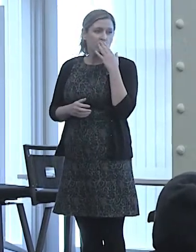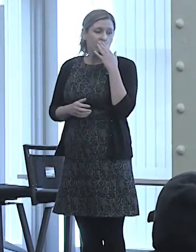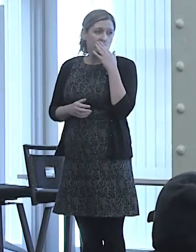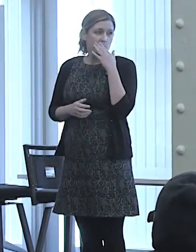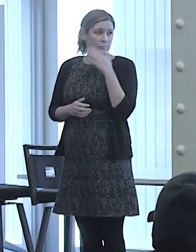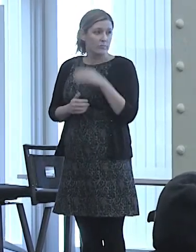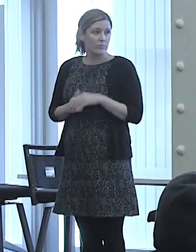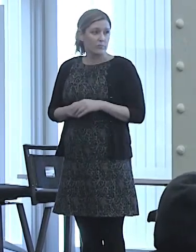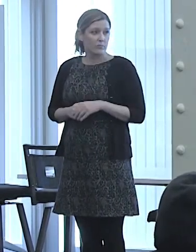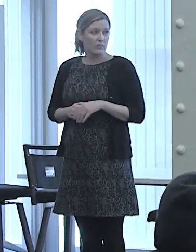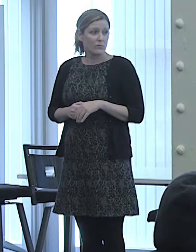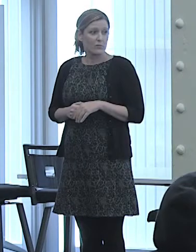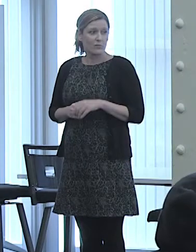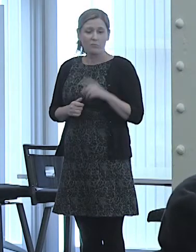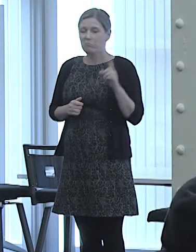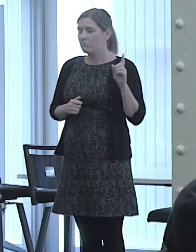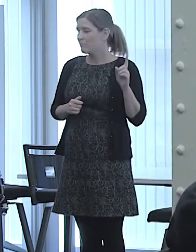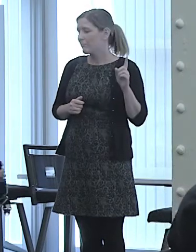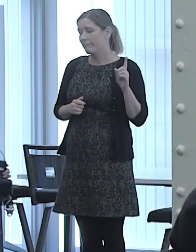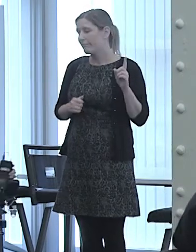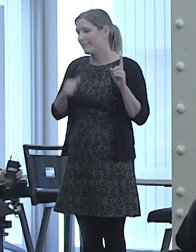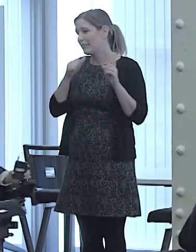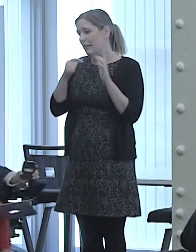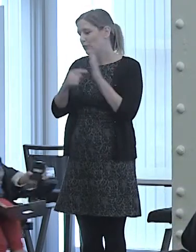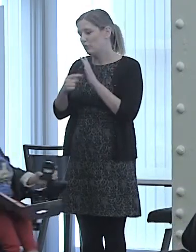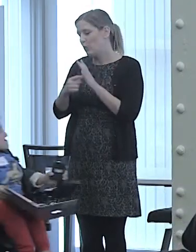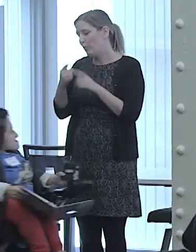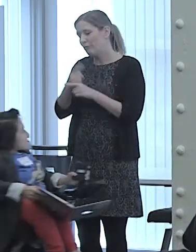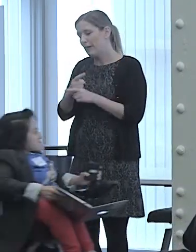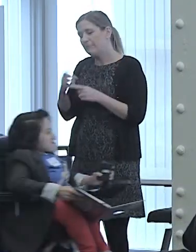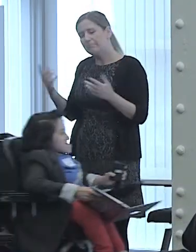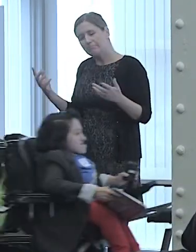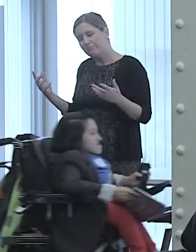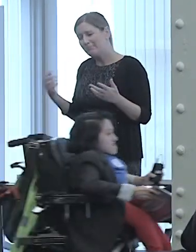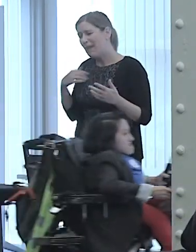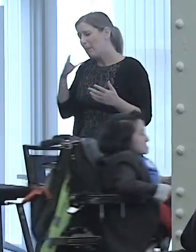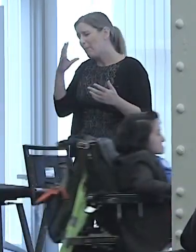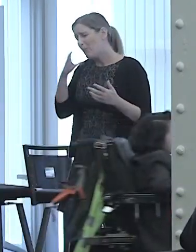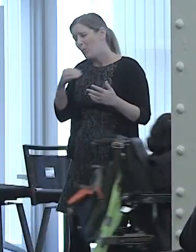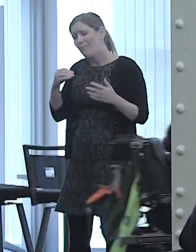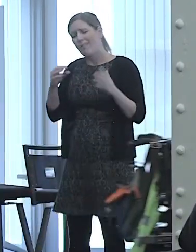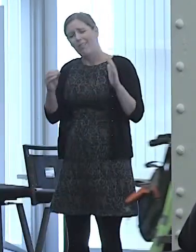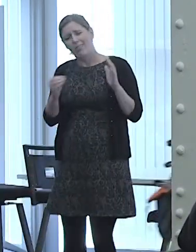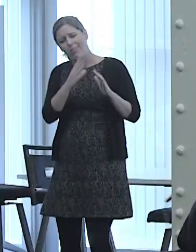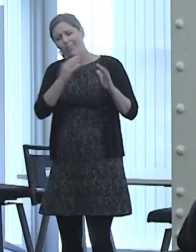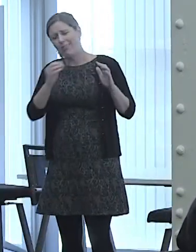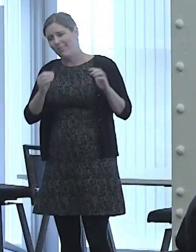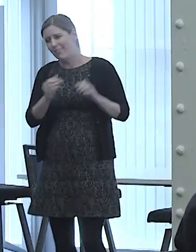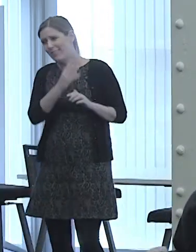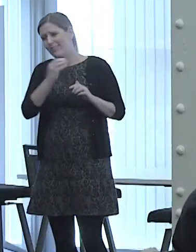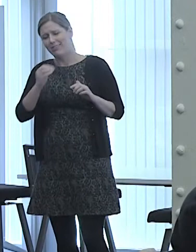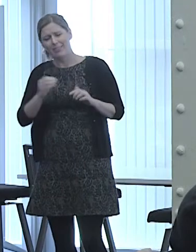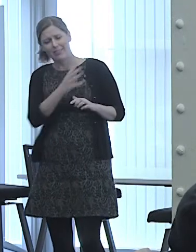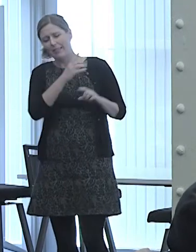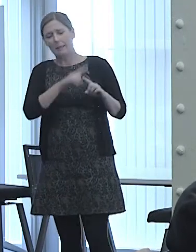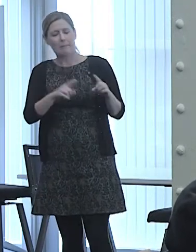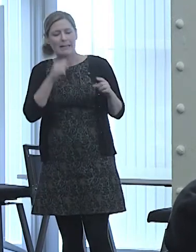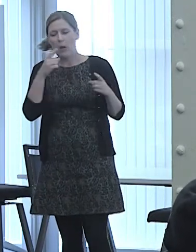These are just not displaying. I had all these beautiful diagrams that are not displaying on a Mac.